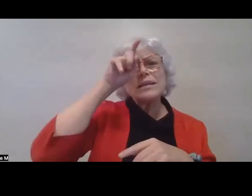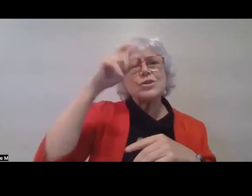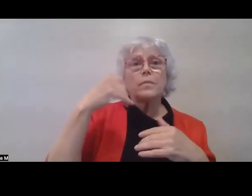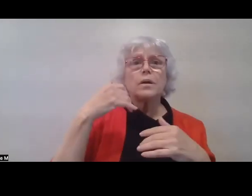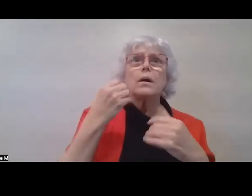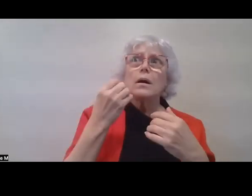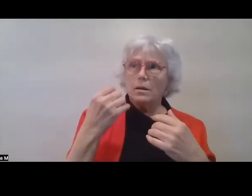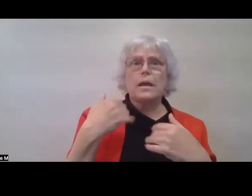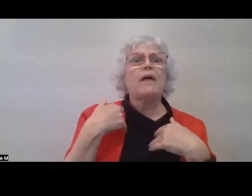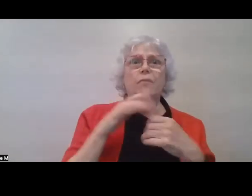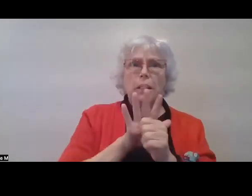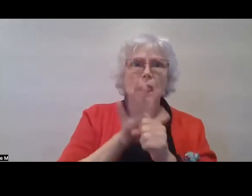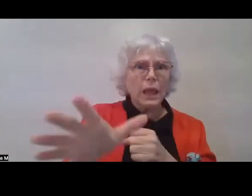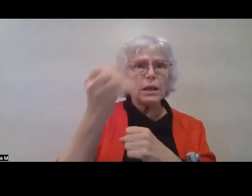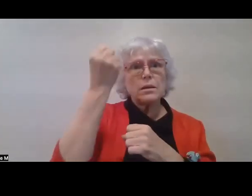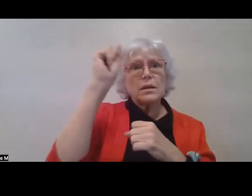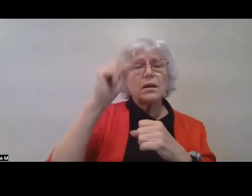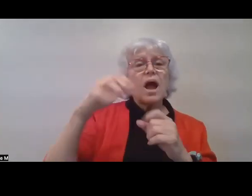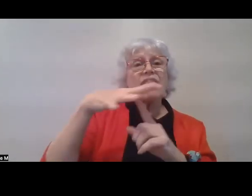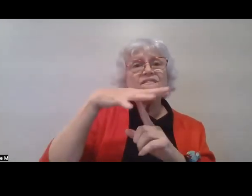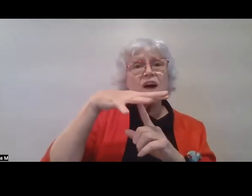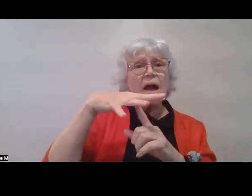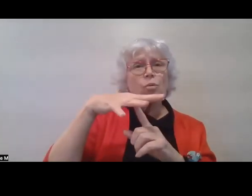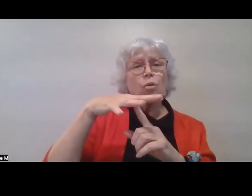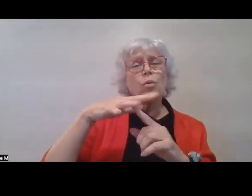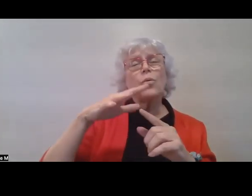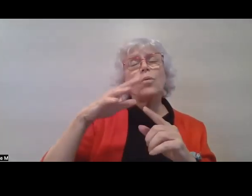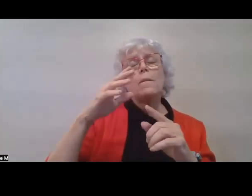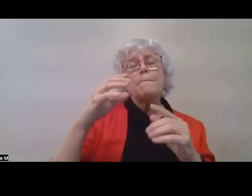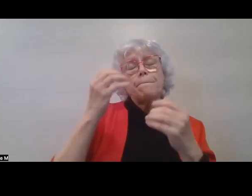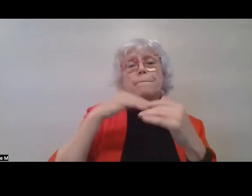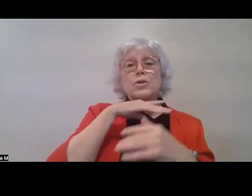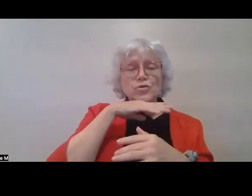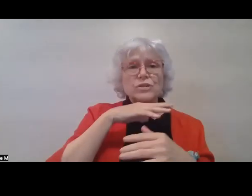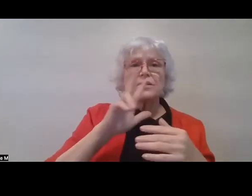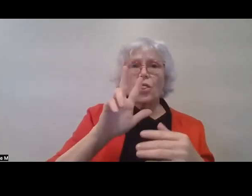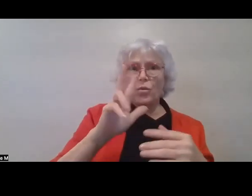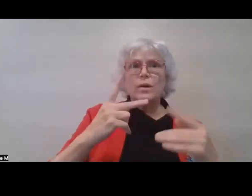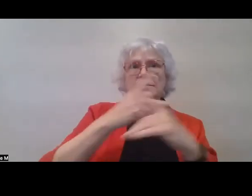the environmental pollution is more than threefold in Cairo. The World Health Organization says 2 out